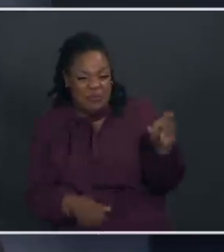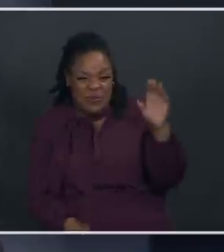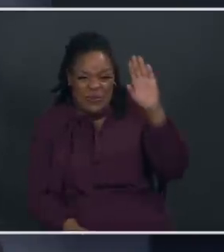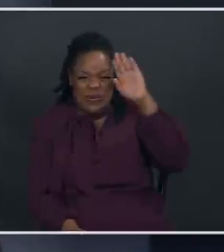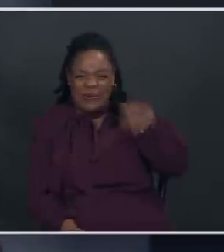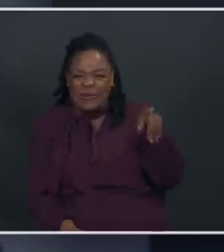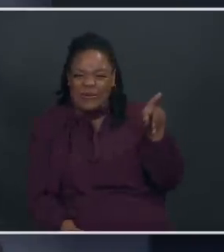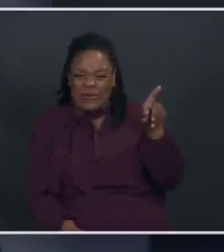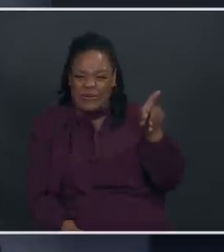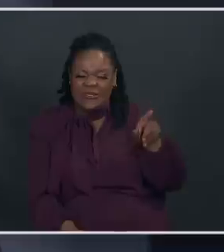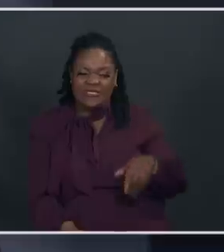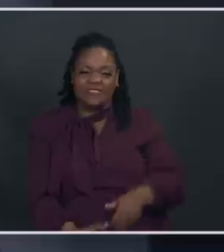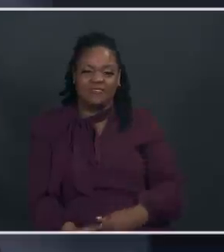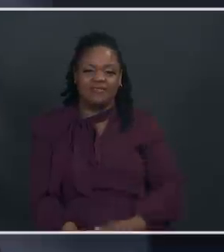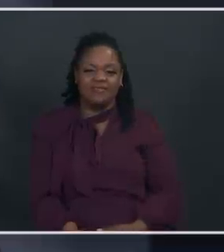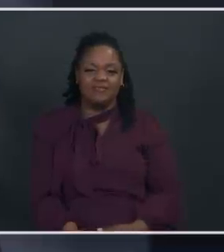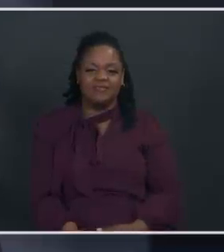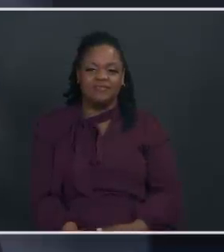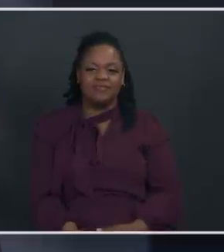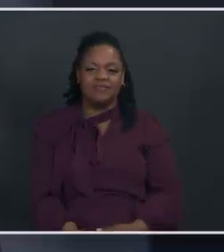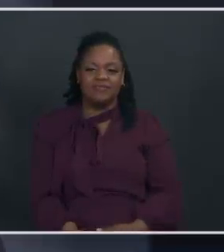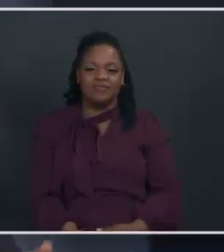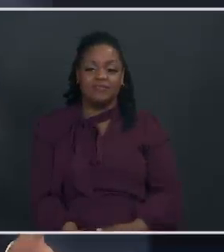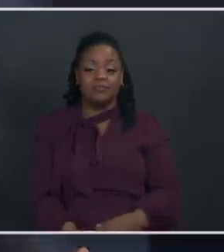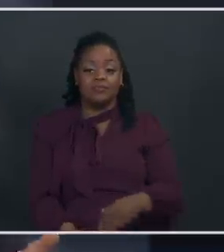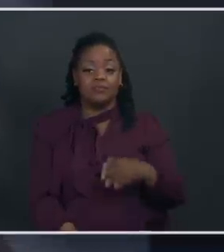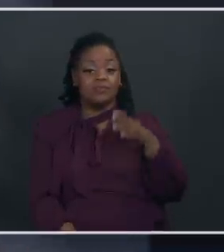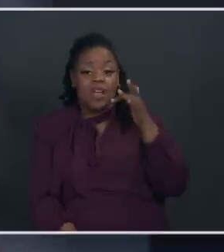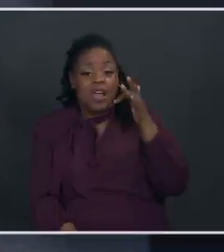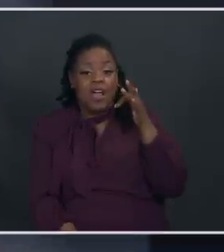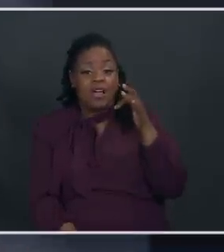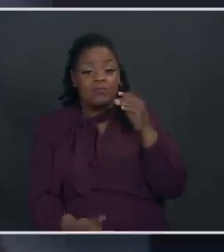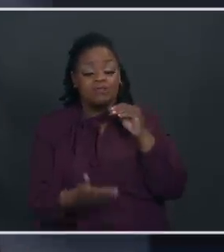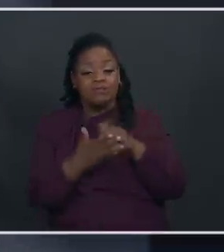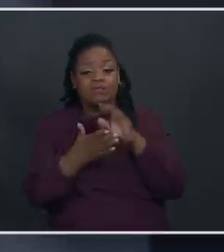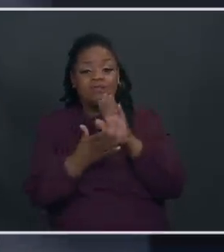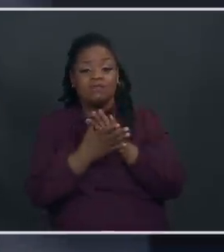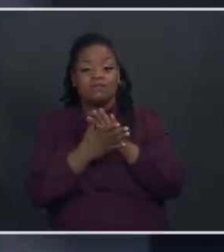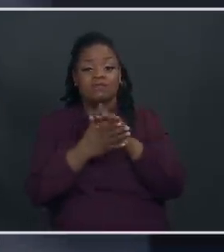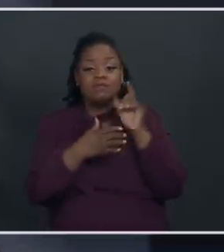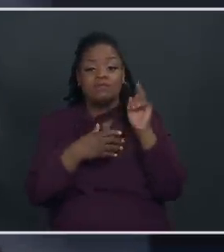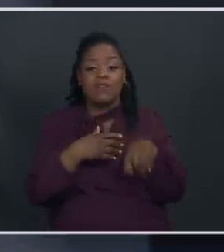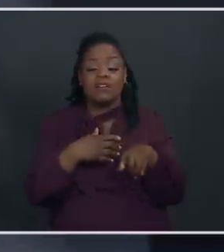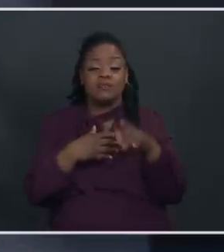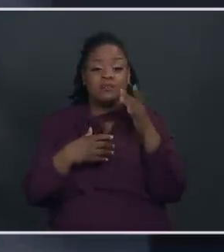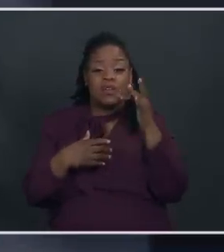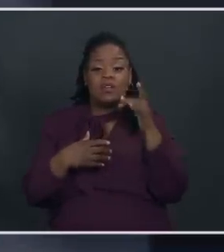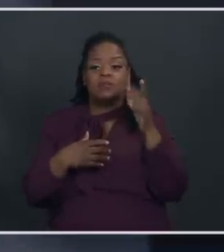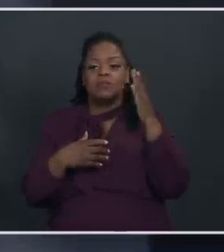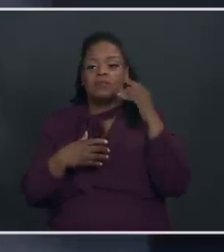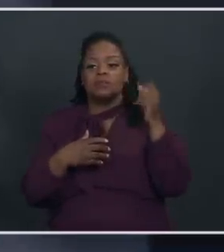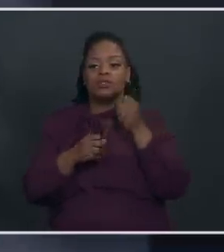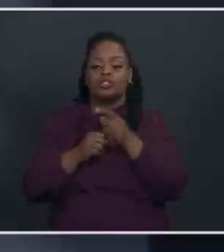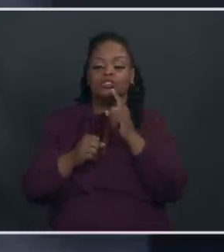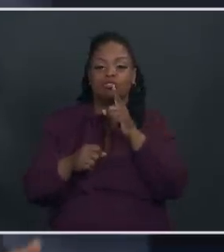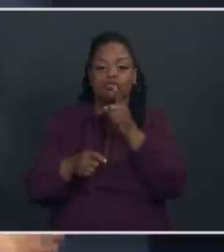And the reason that has to be done is: Every single one of them are life and death. Every single one of them represent a challenge